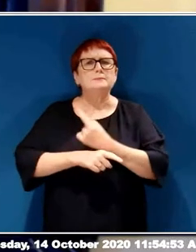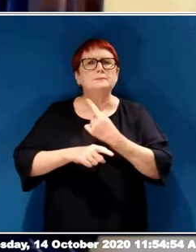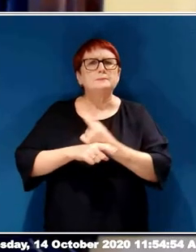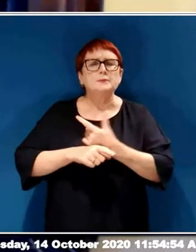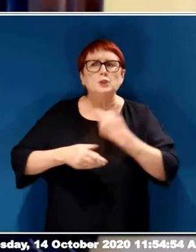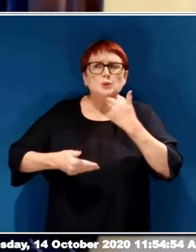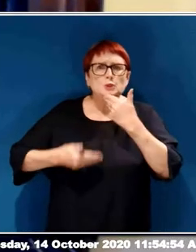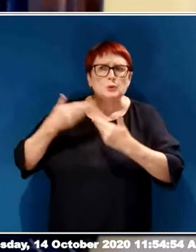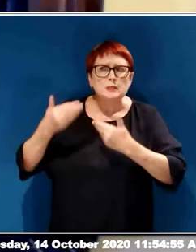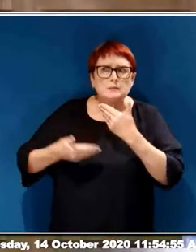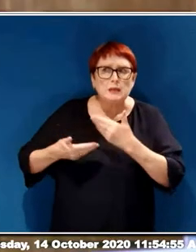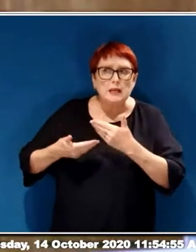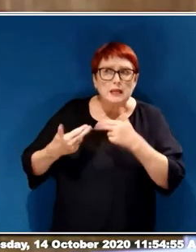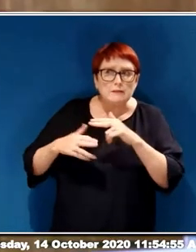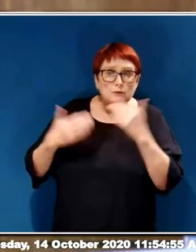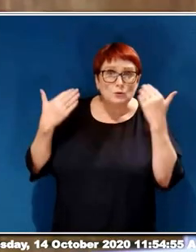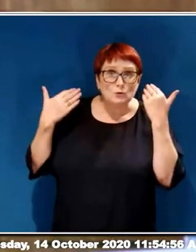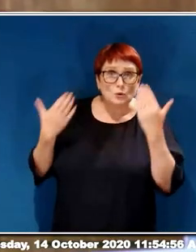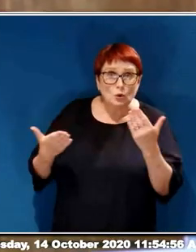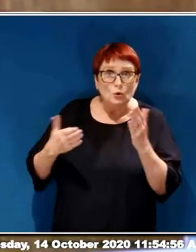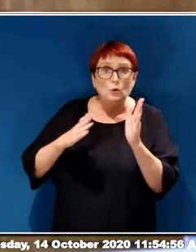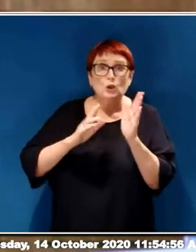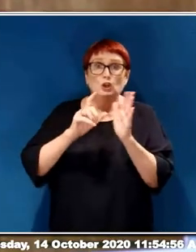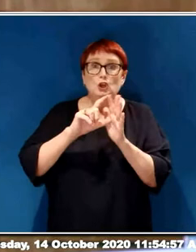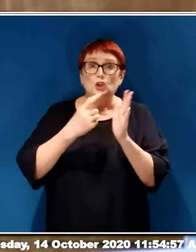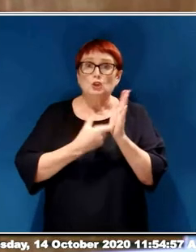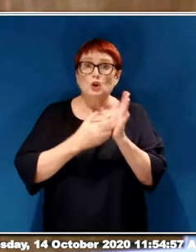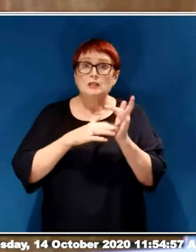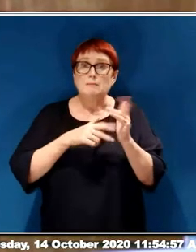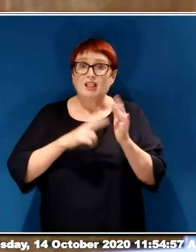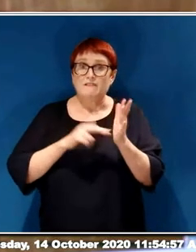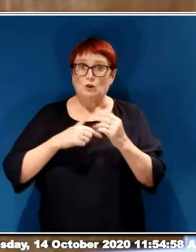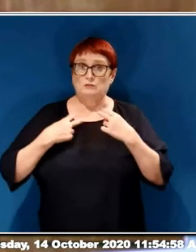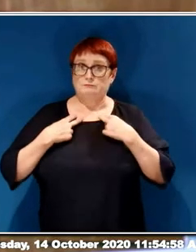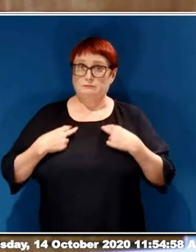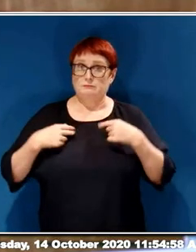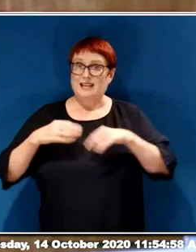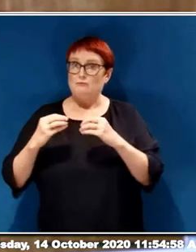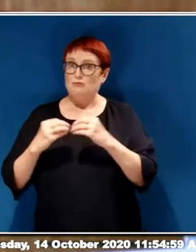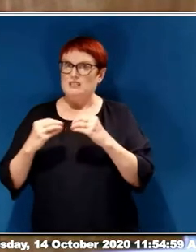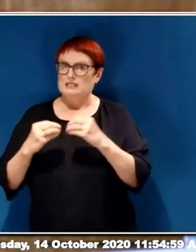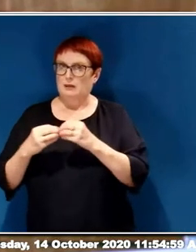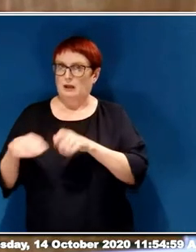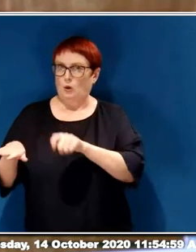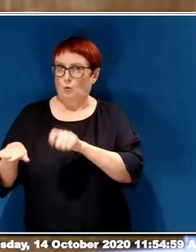in Brisbane at our hearing room in Brisbane. Commissioners Atkinson and Mason are also there.